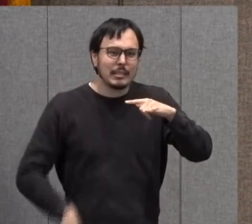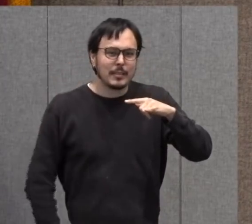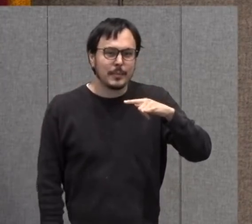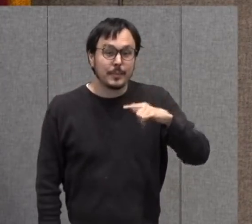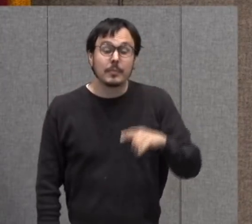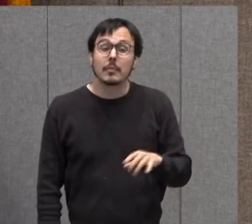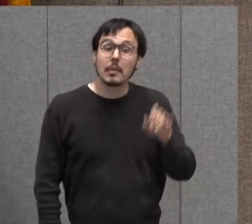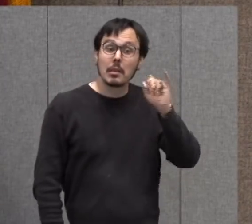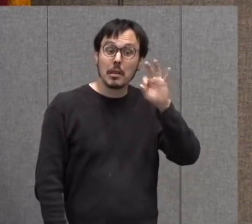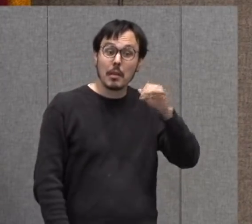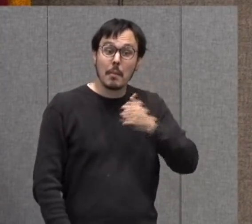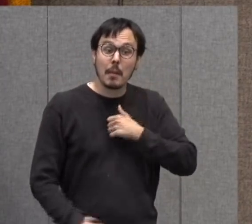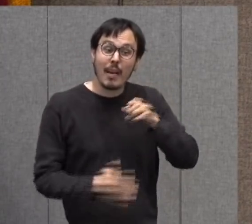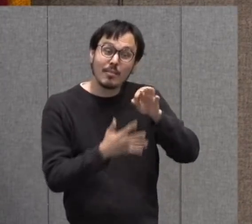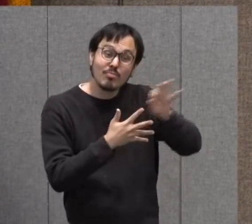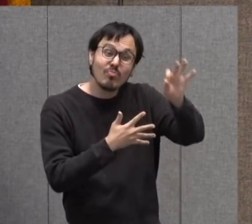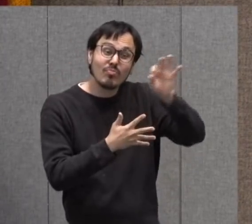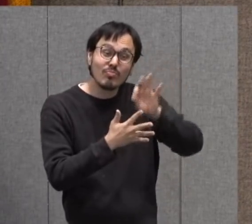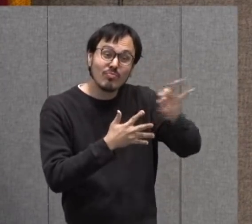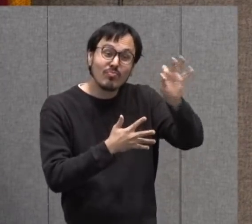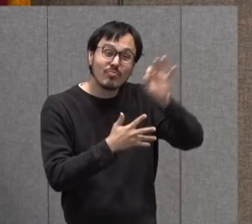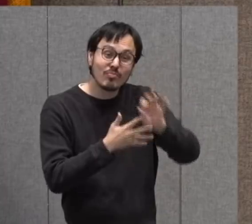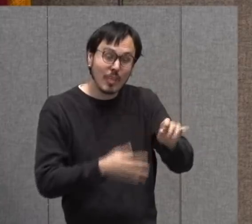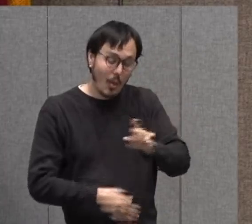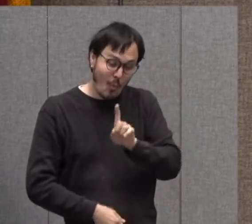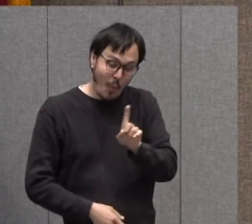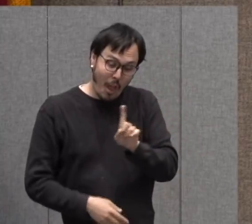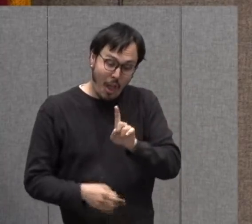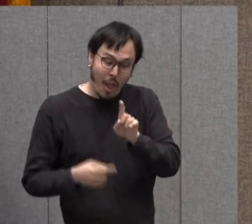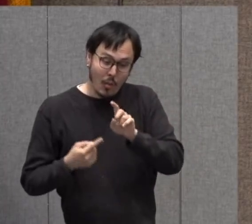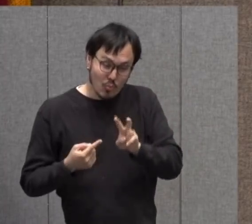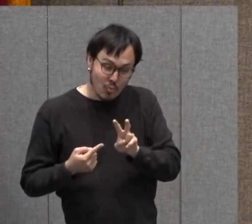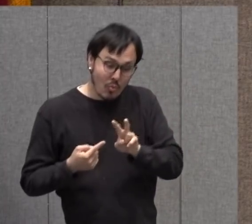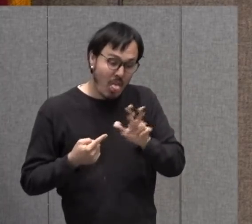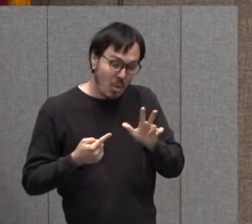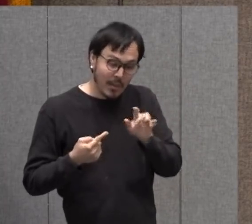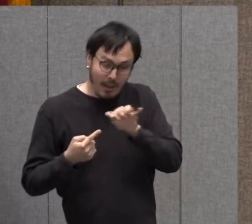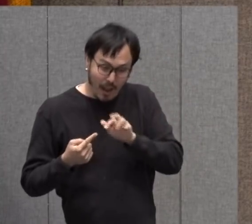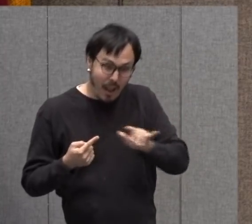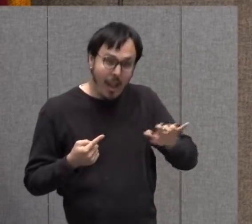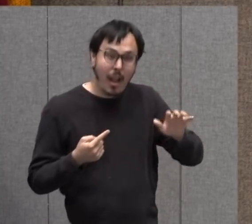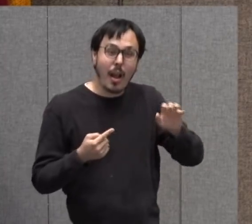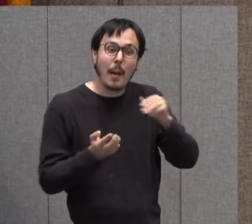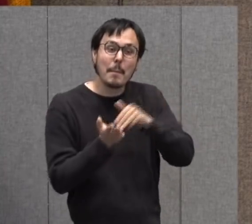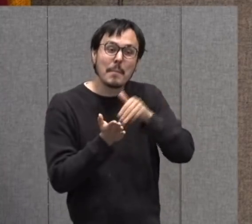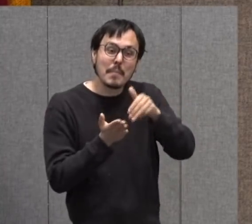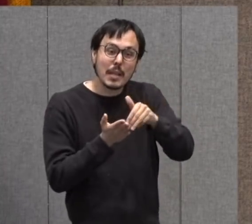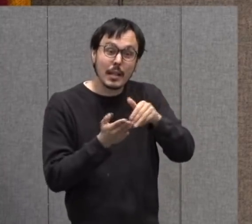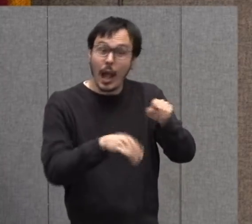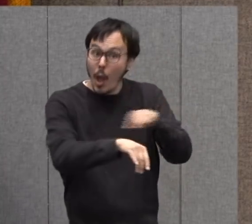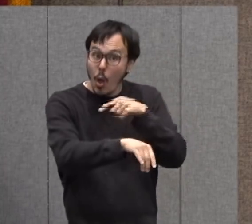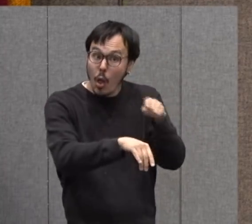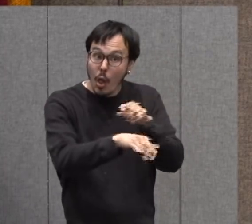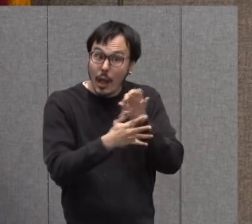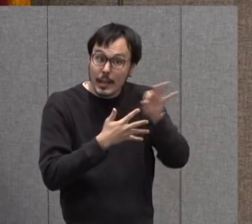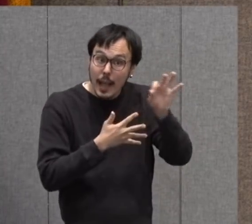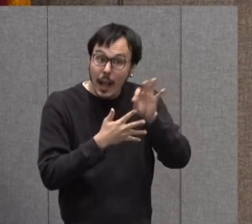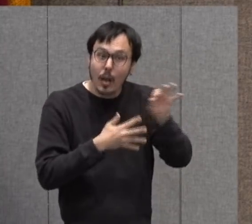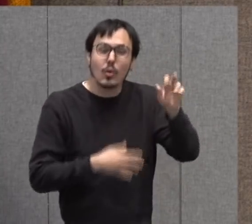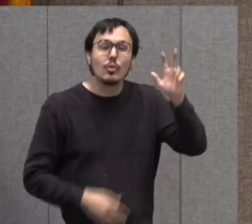If I wanted to count from one to one million, it would take you about 23 days, believe that?